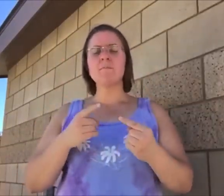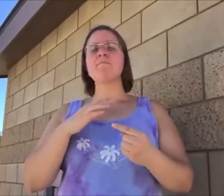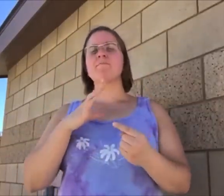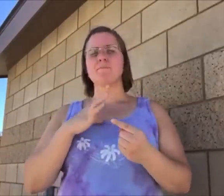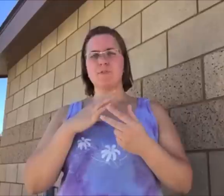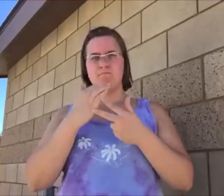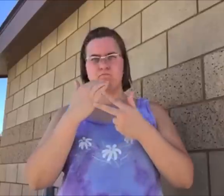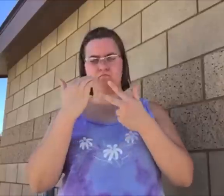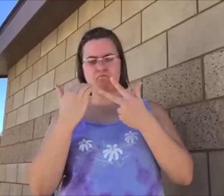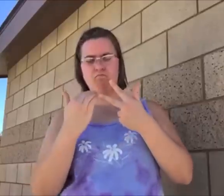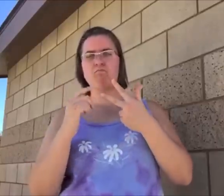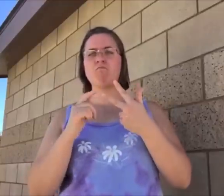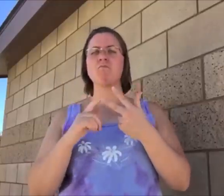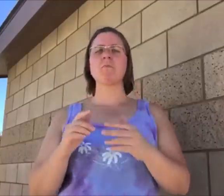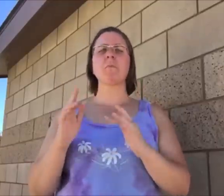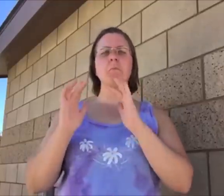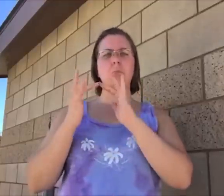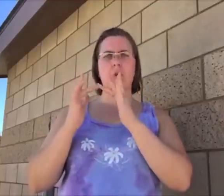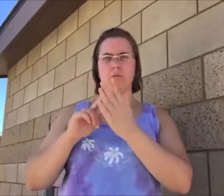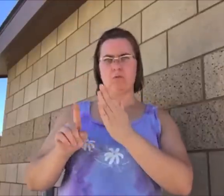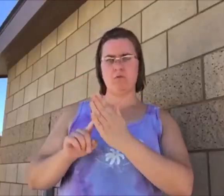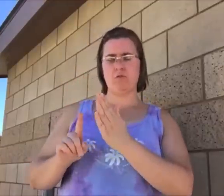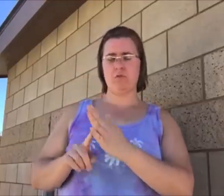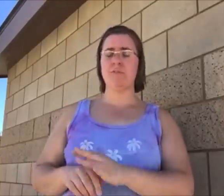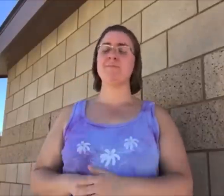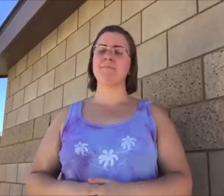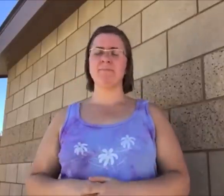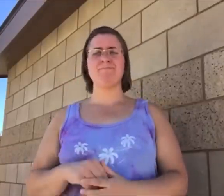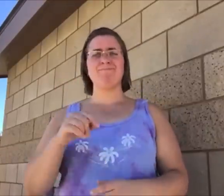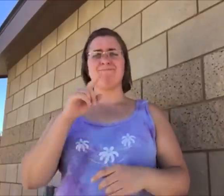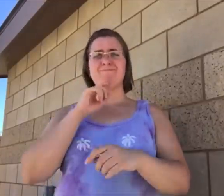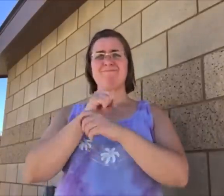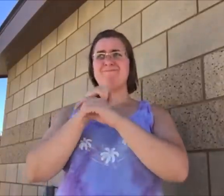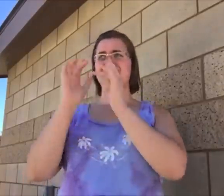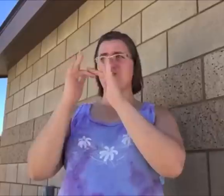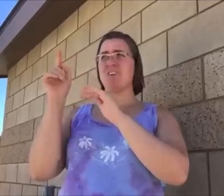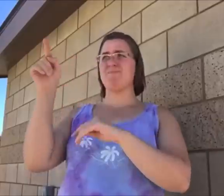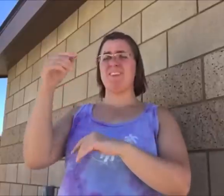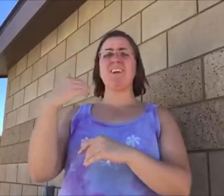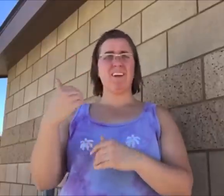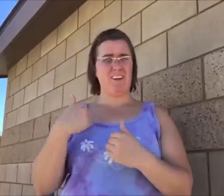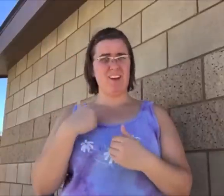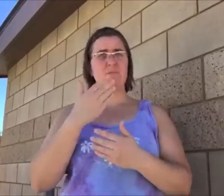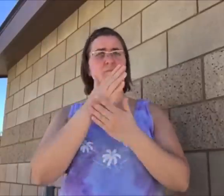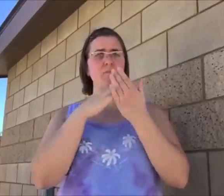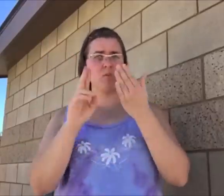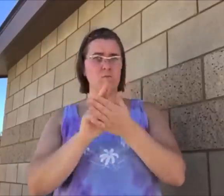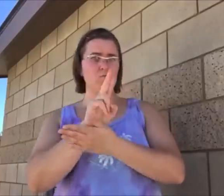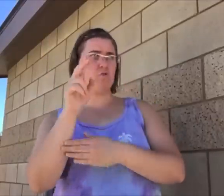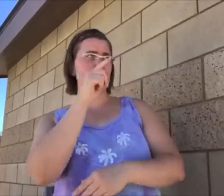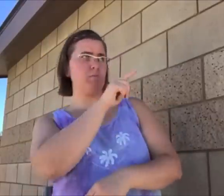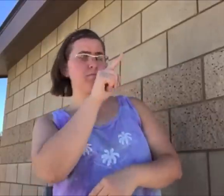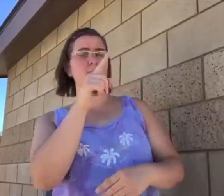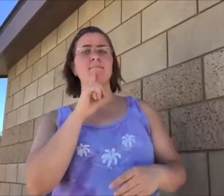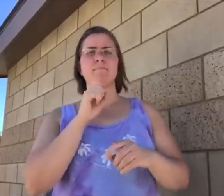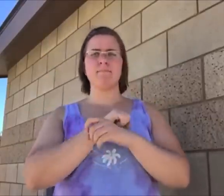which brings me to my third point: utilize online resources when developing signs for STEM concepts. There are websites available online,